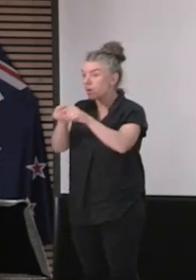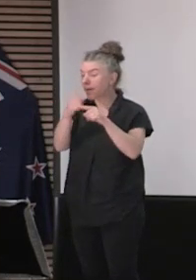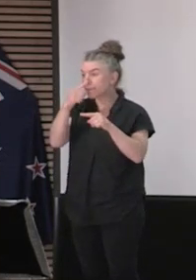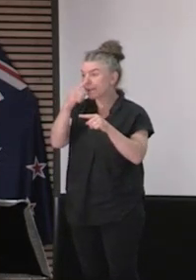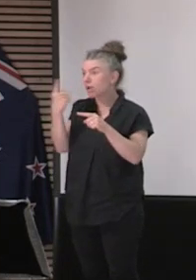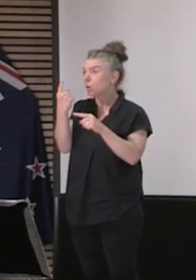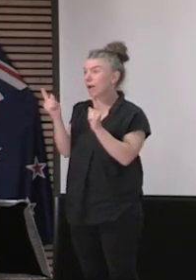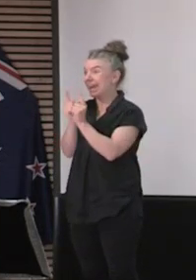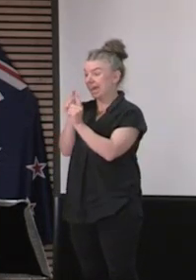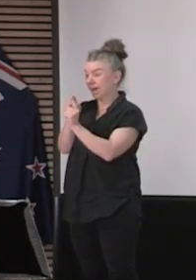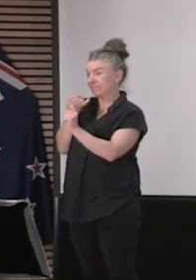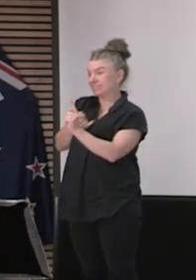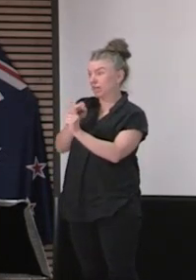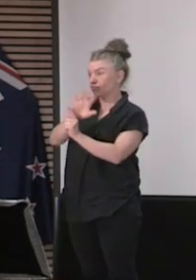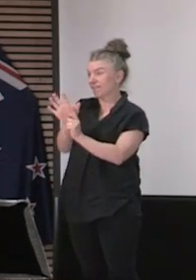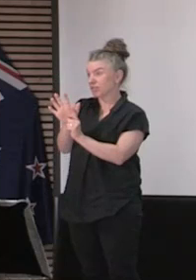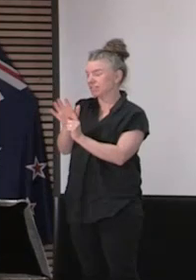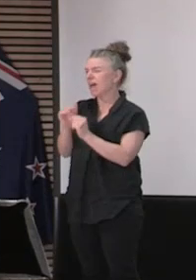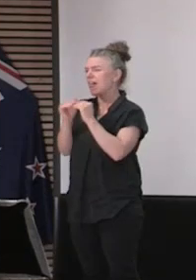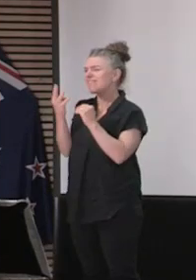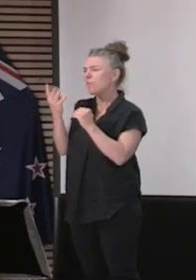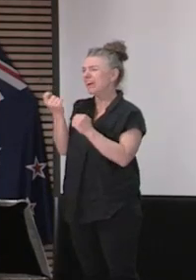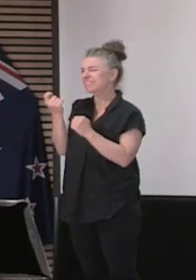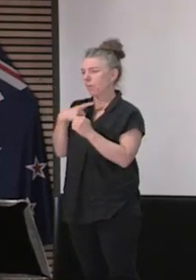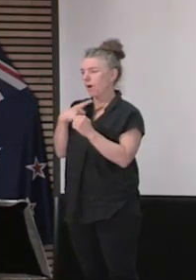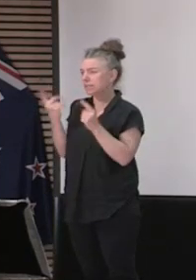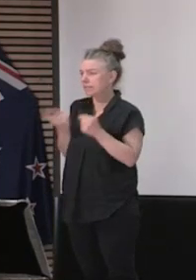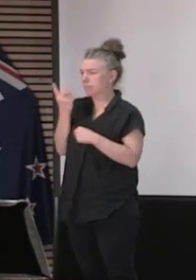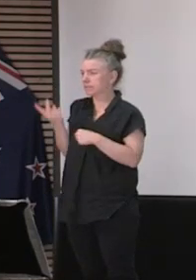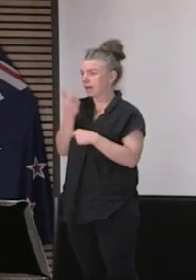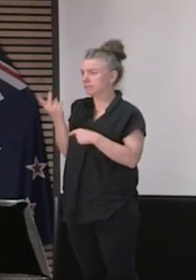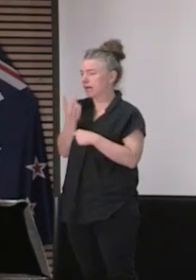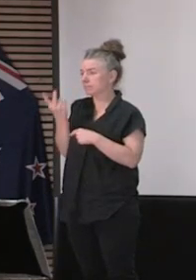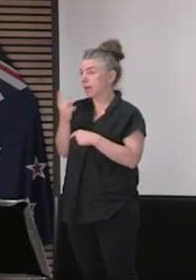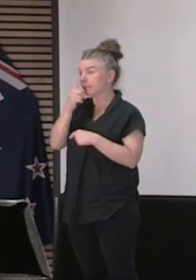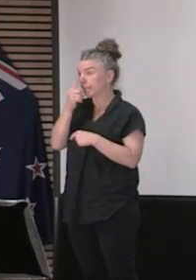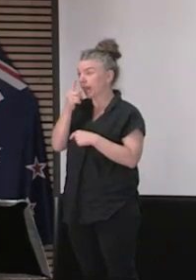At alert level 4, it's much, much easier becauseyou list, if you're followingthe rules, your bubble.